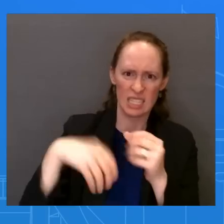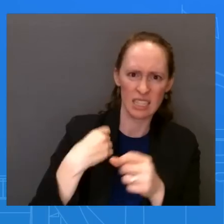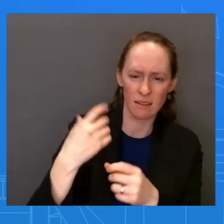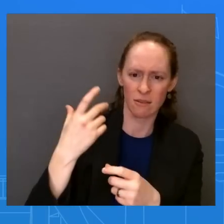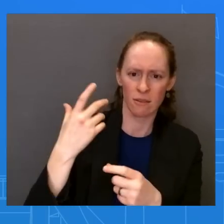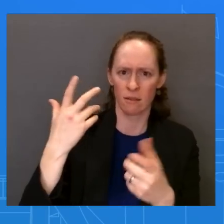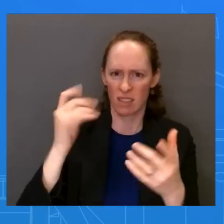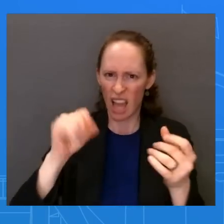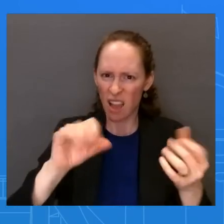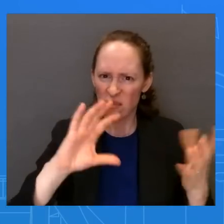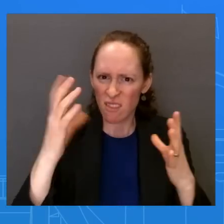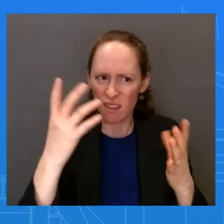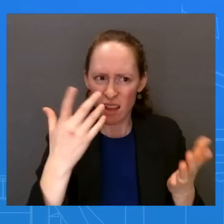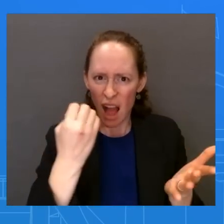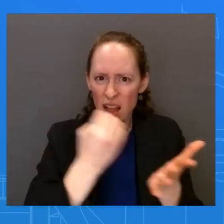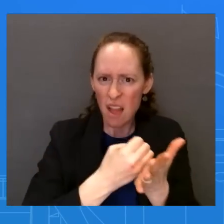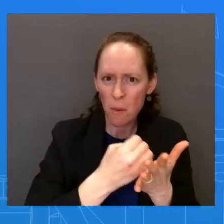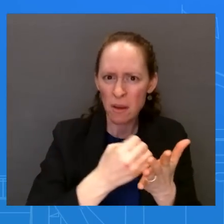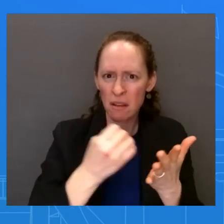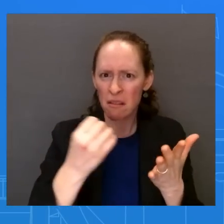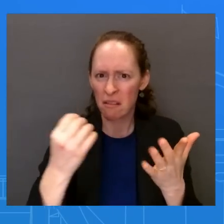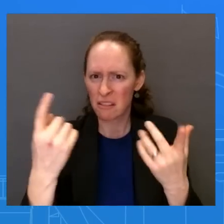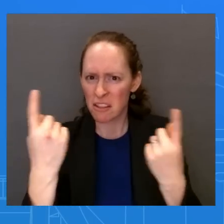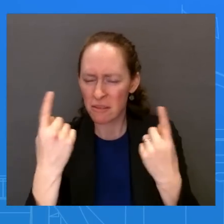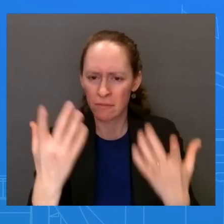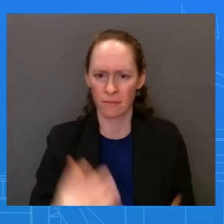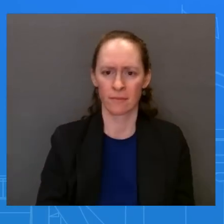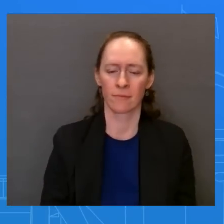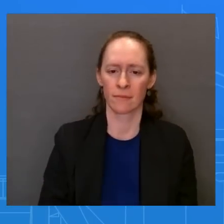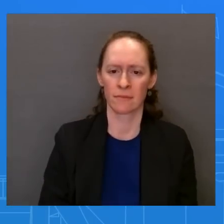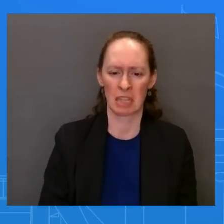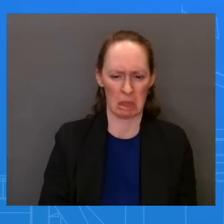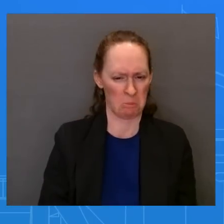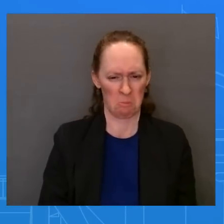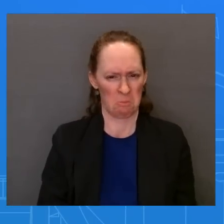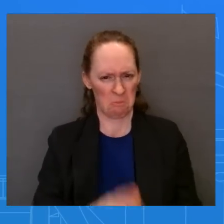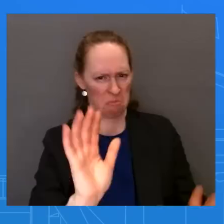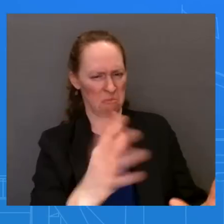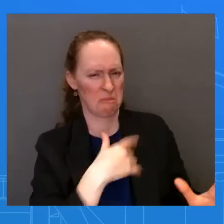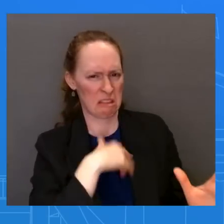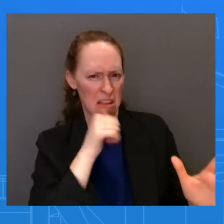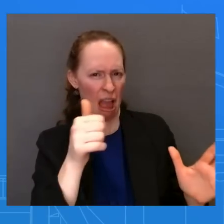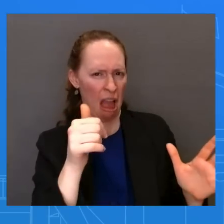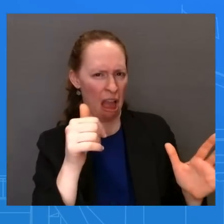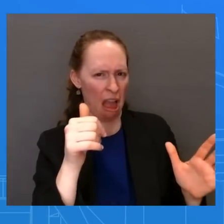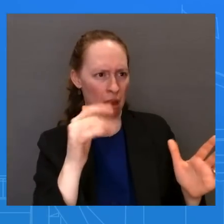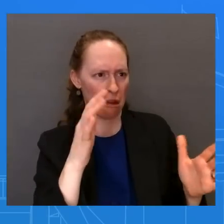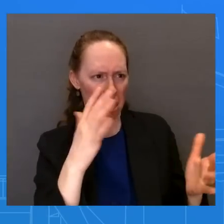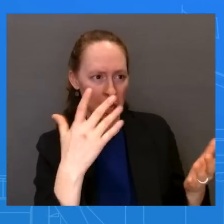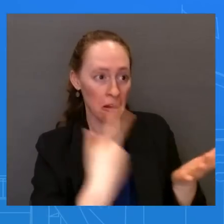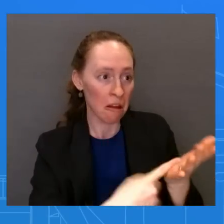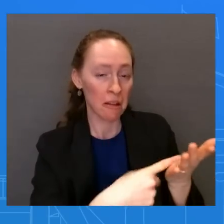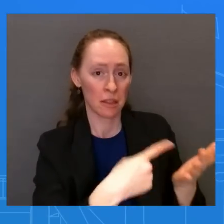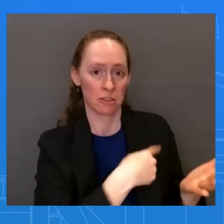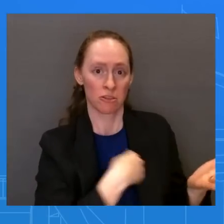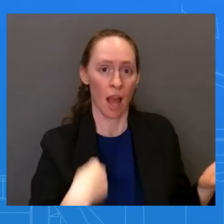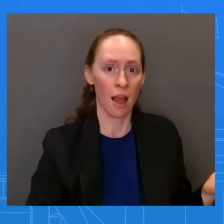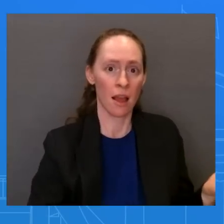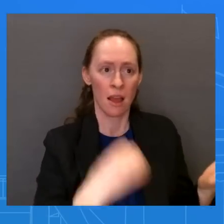But what we are focused on is our approach, which has -- to ensure that the United States economy remains resilient.